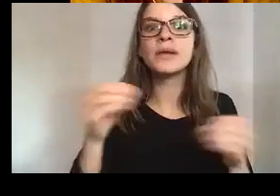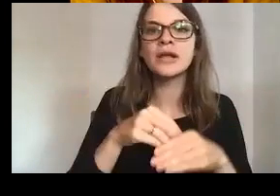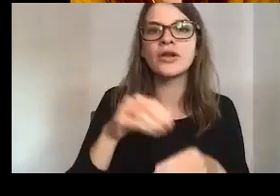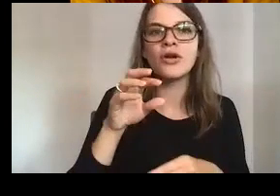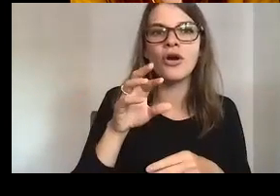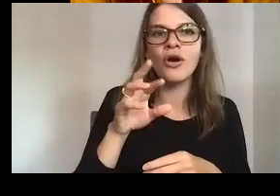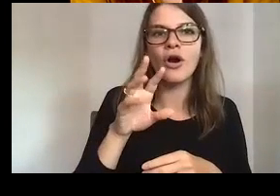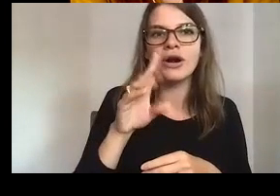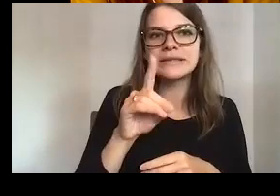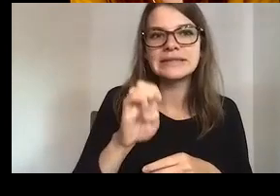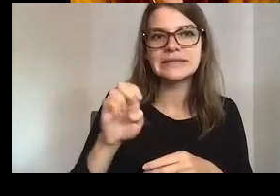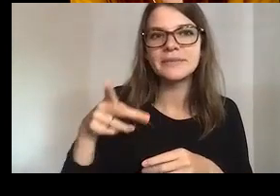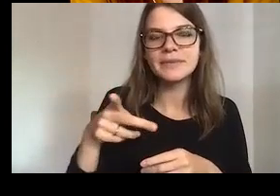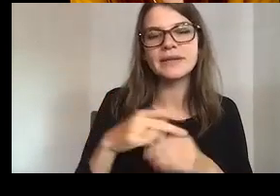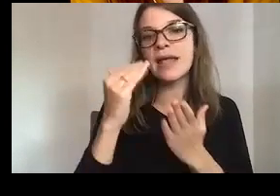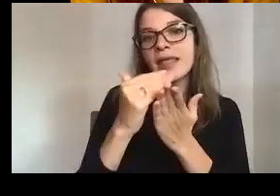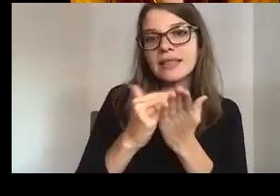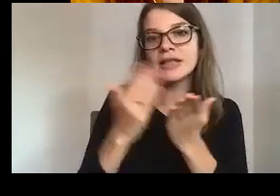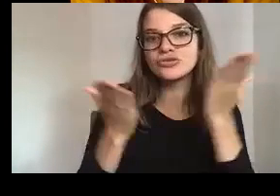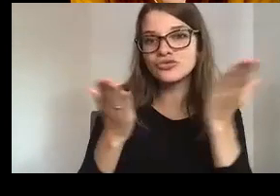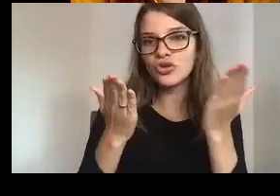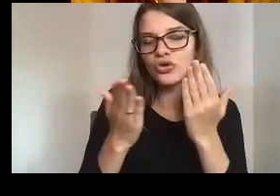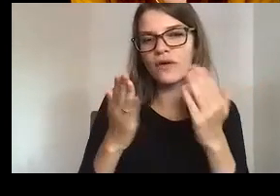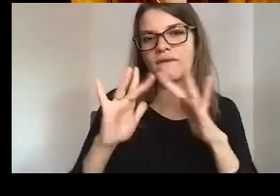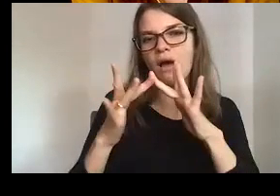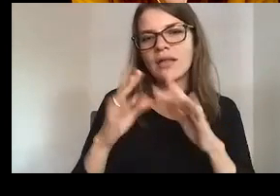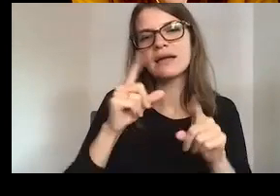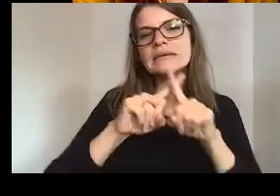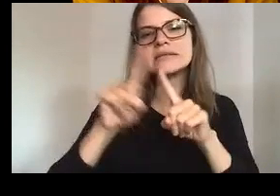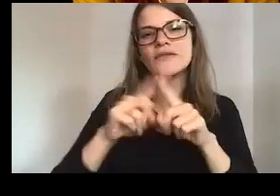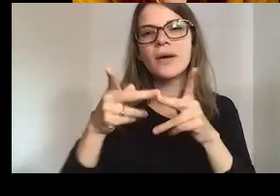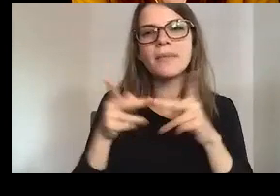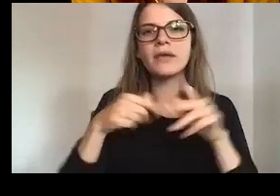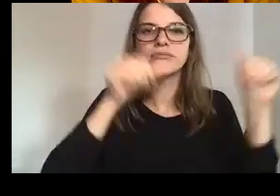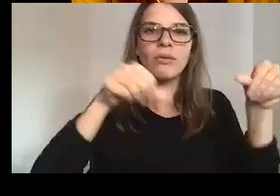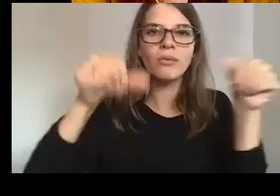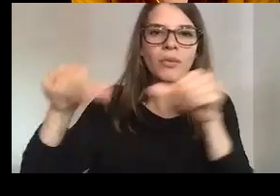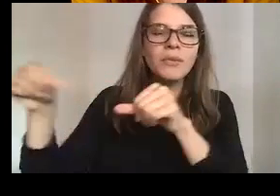listserv and some other places within the medical center such as the complex care center